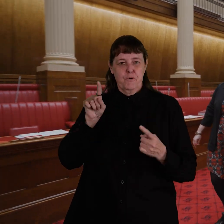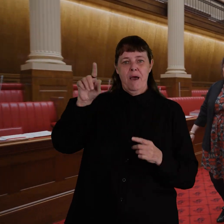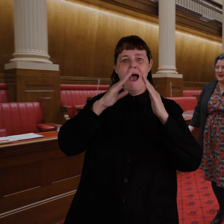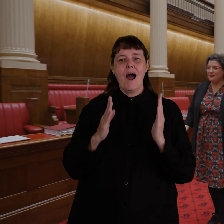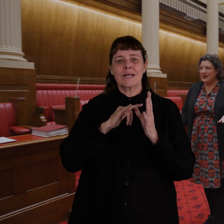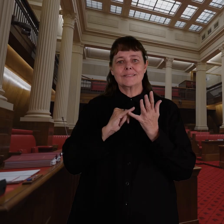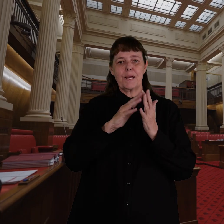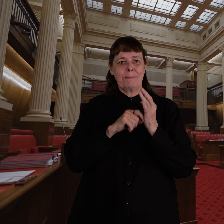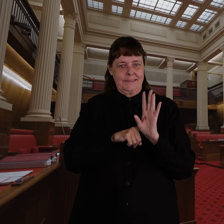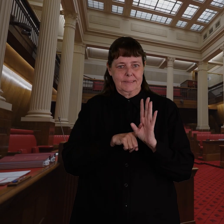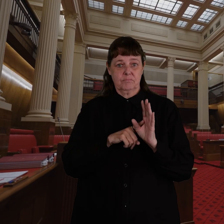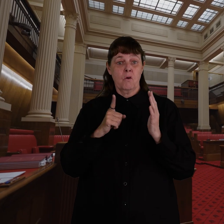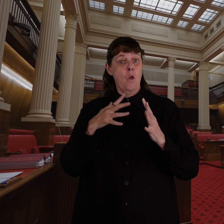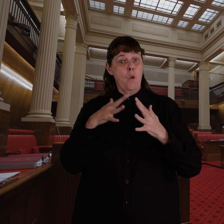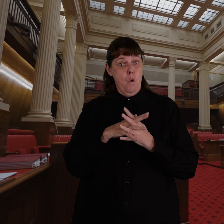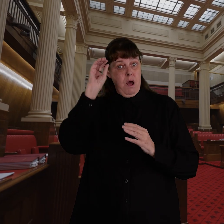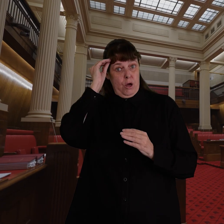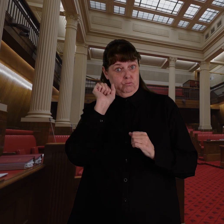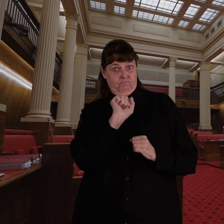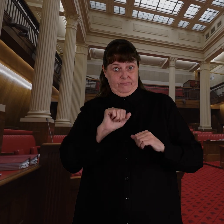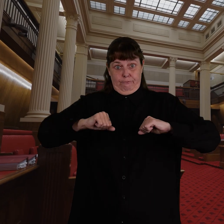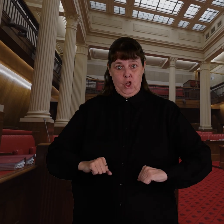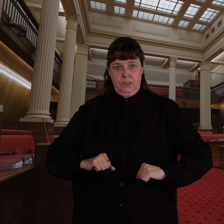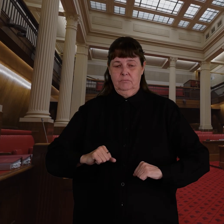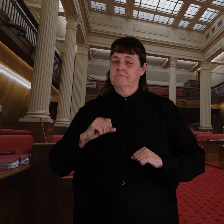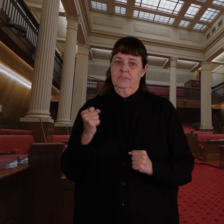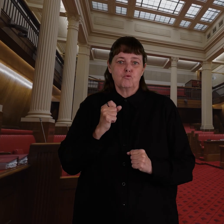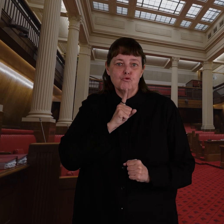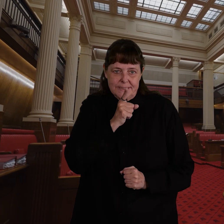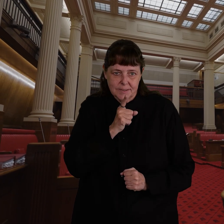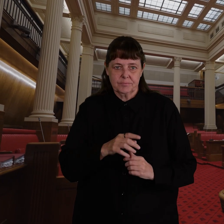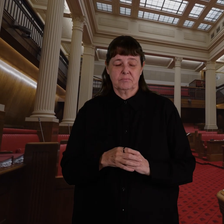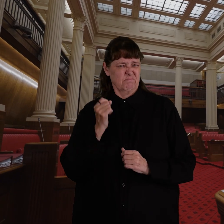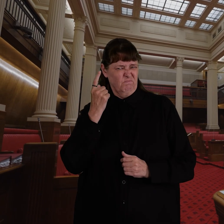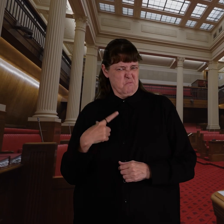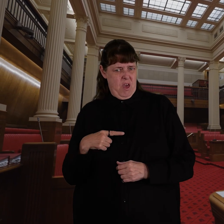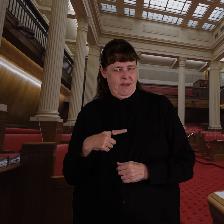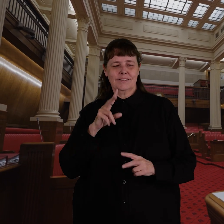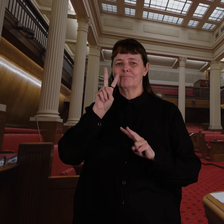Assembly. The Legislative Council is furnished and red. Too understand why, we look to the UK and the